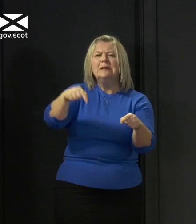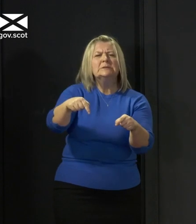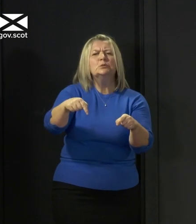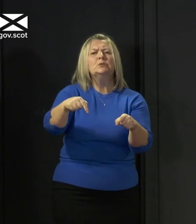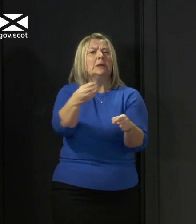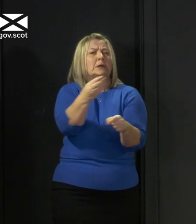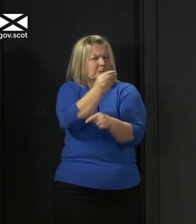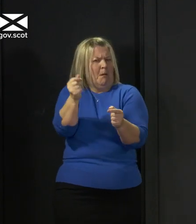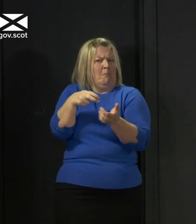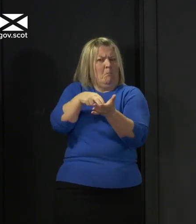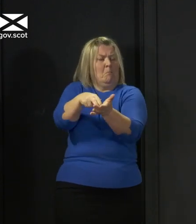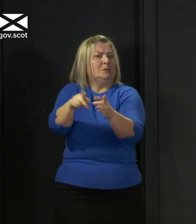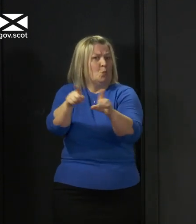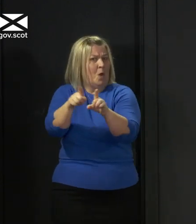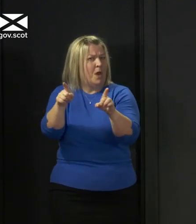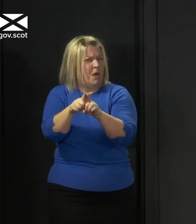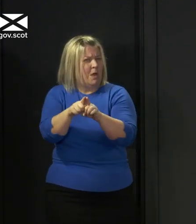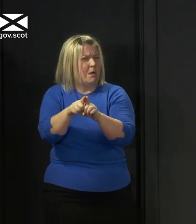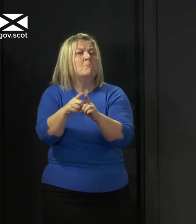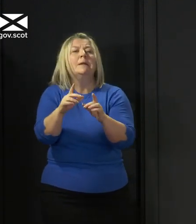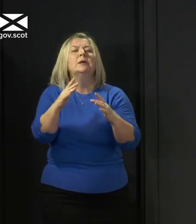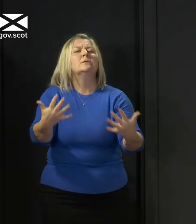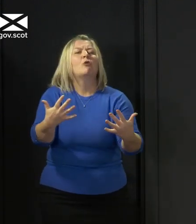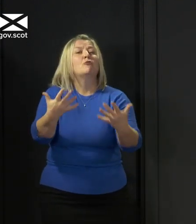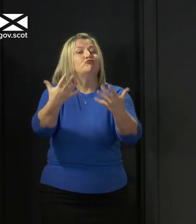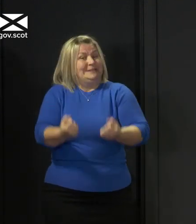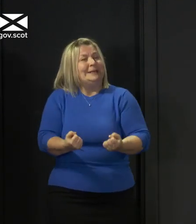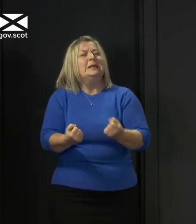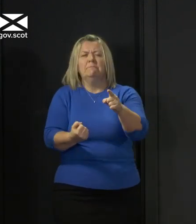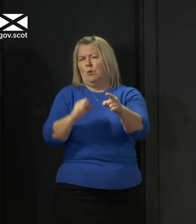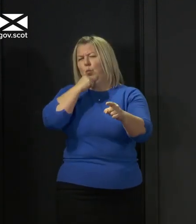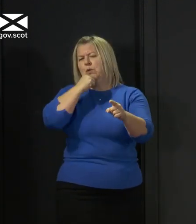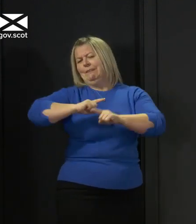it will do so shortly at the National helpline I've just mentioned that I'll